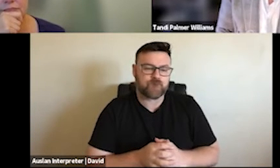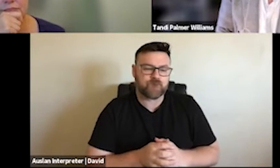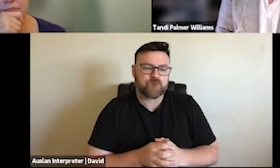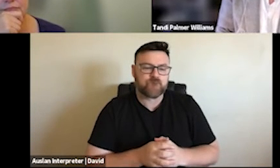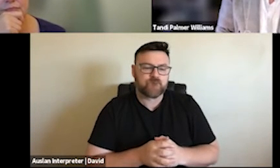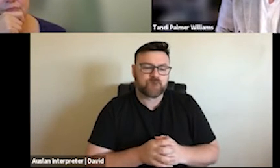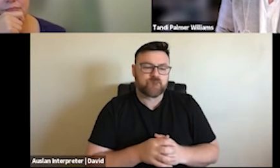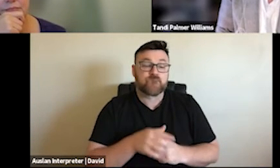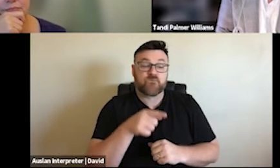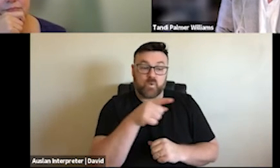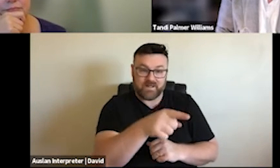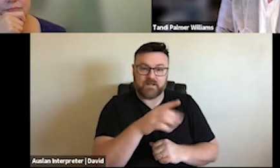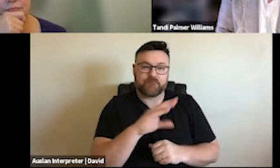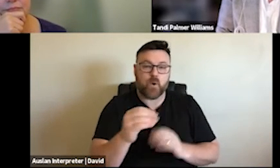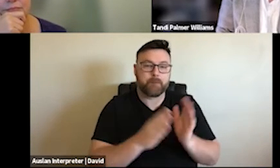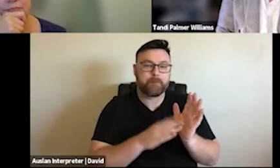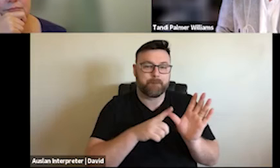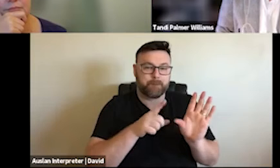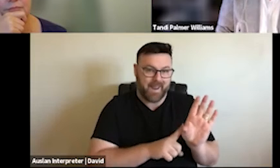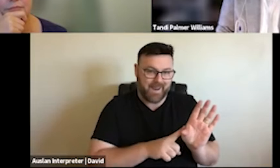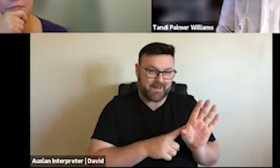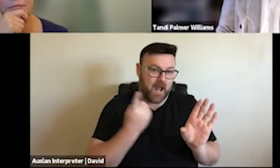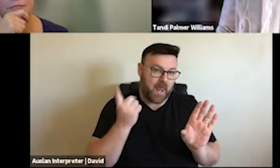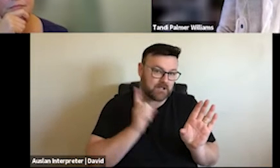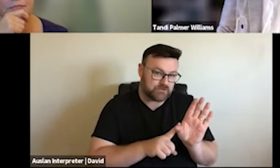We've got May, 2020 and March, 2021.